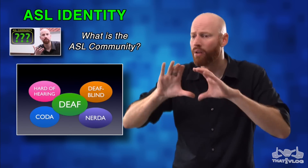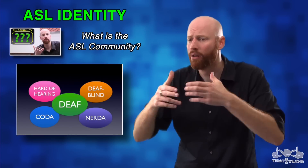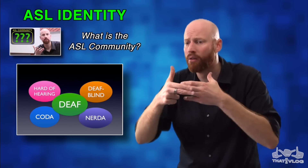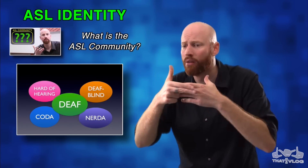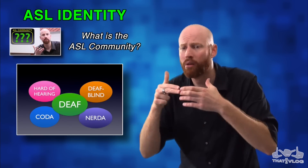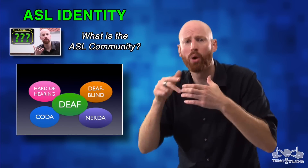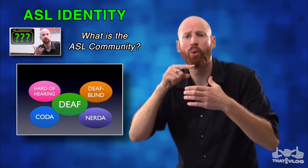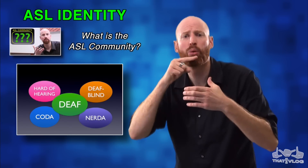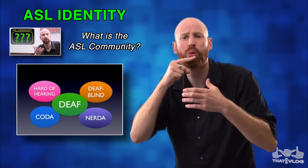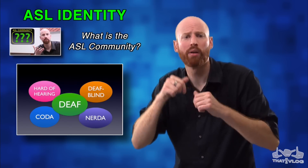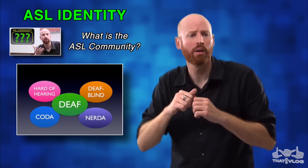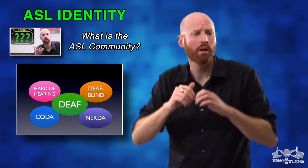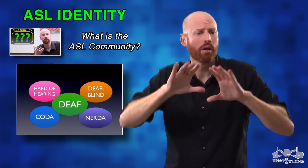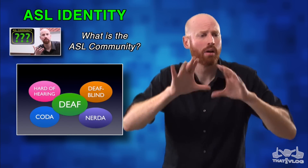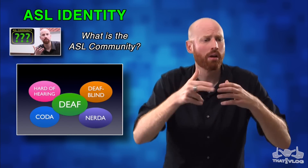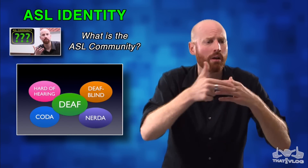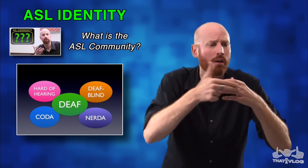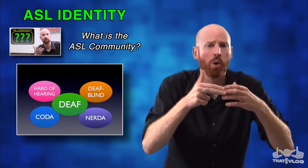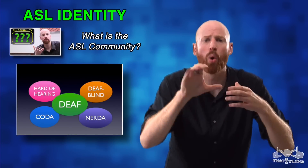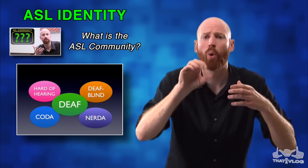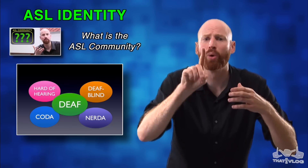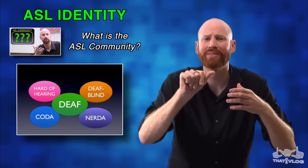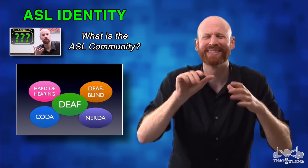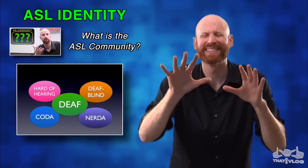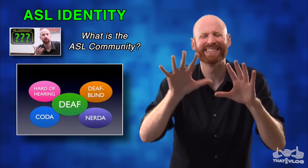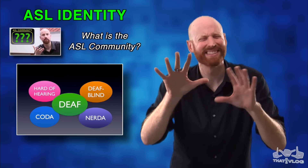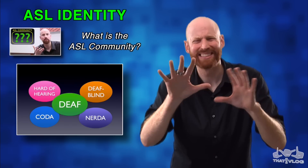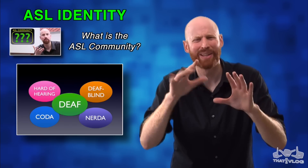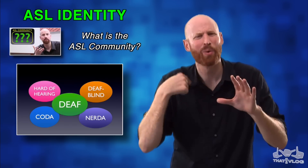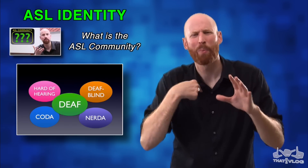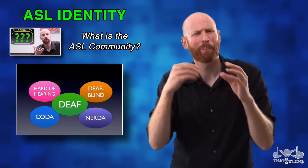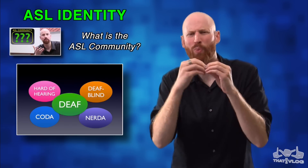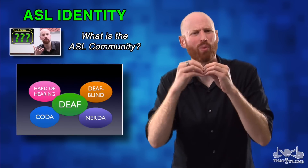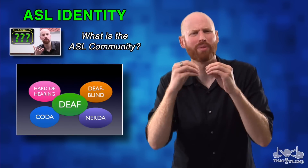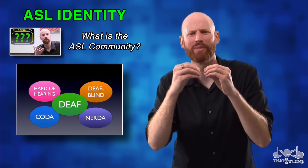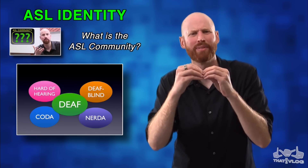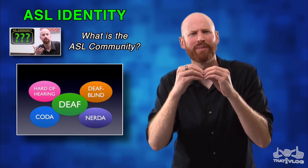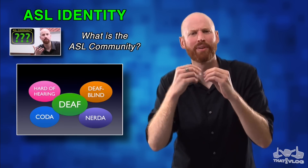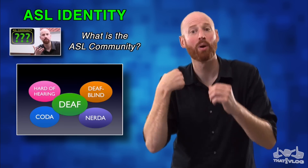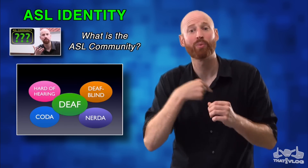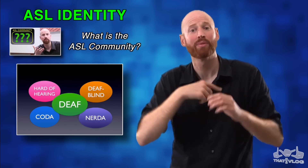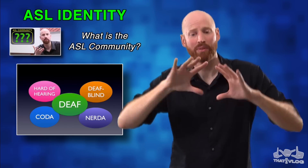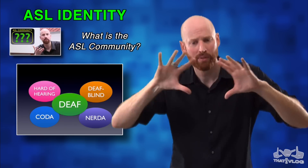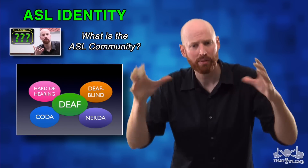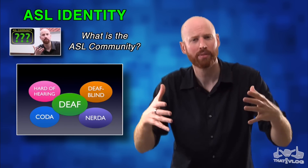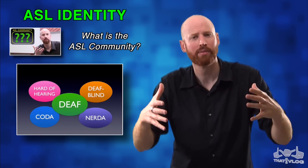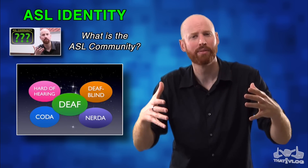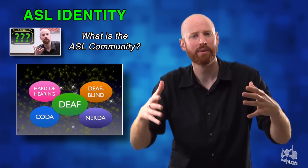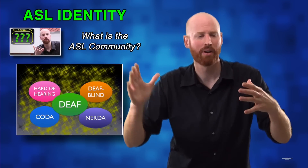little groups of 'Deaf', 'hearing', 'Codas'... I think we're more than that. We're a collective